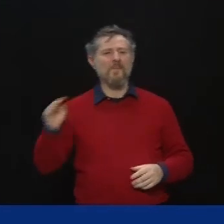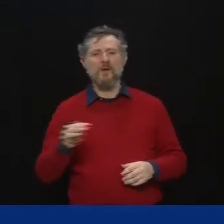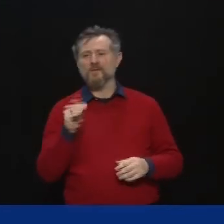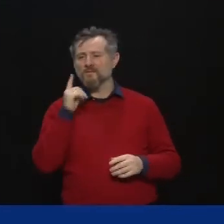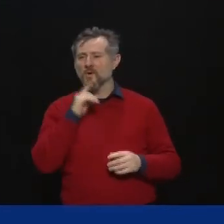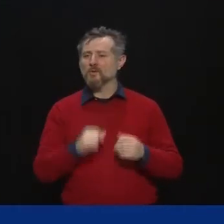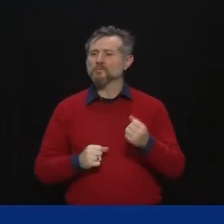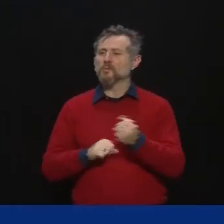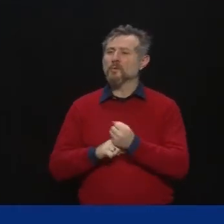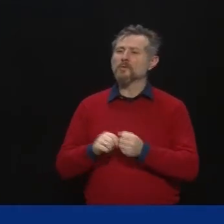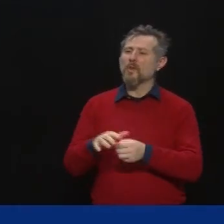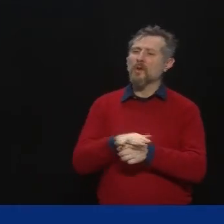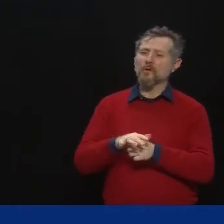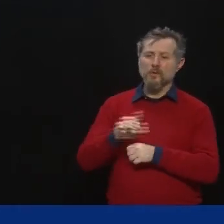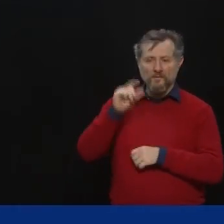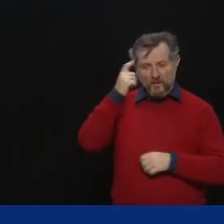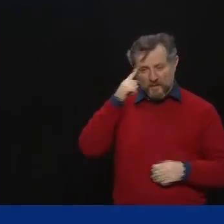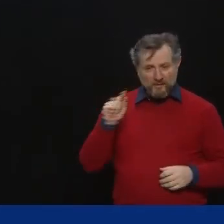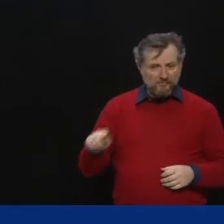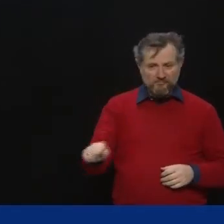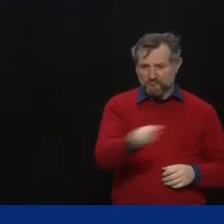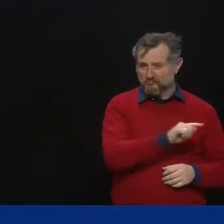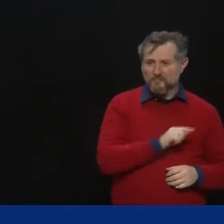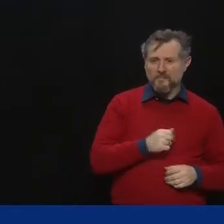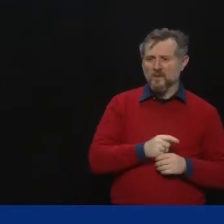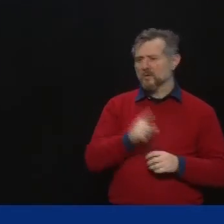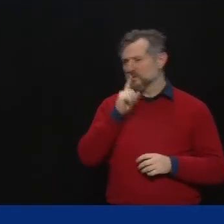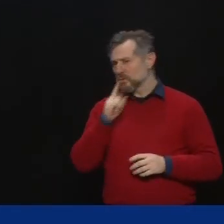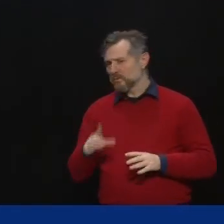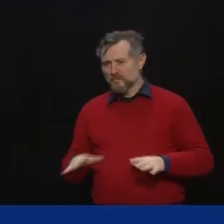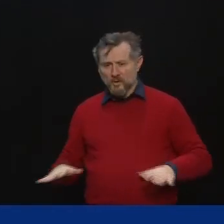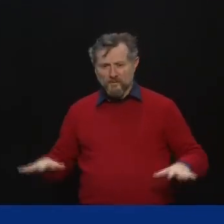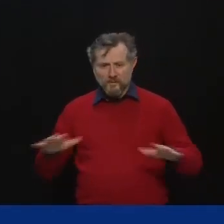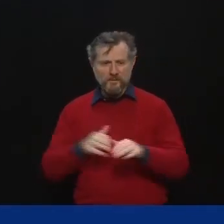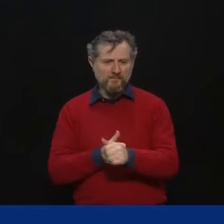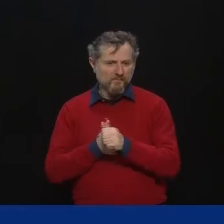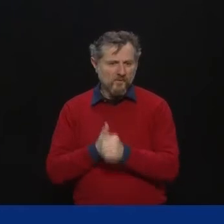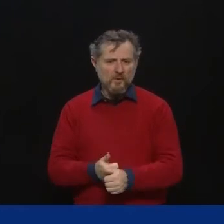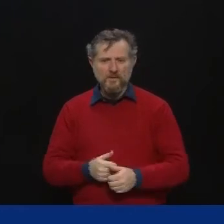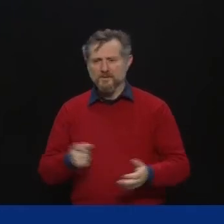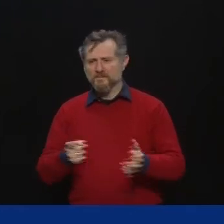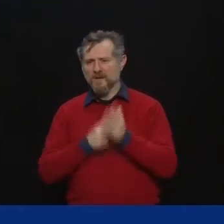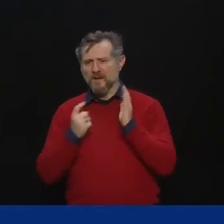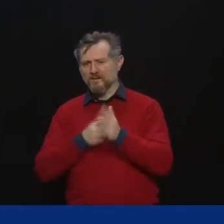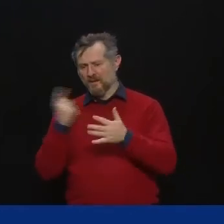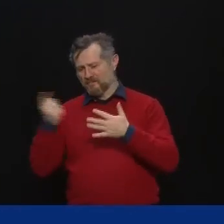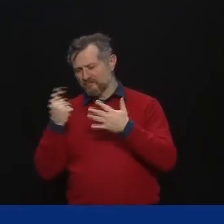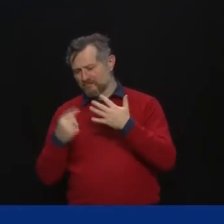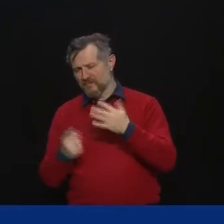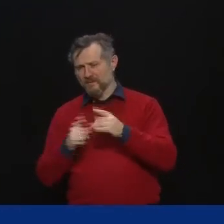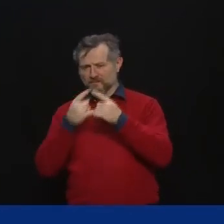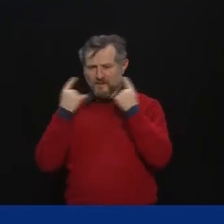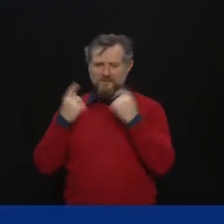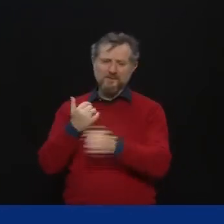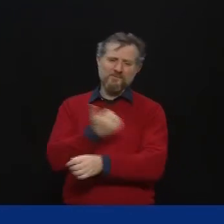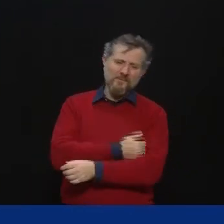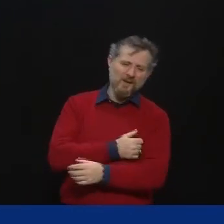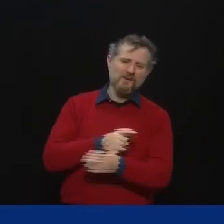SO LET ME RECAP. FOR OUR WINTER SURGE PLAN, WE'RE PUTTING $65 MILLION ON THE TABLE TO SUPPORT LOCAL GOVERNMENTS WHO ARE WORKING TO ENSURE THAT